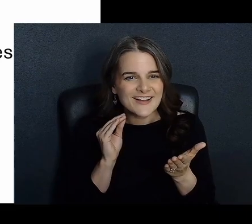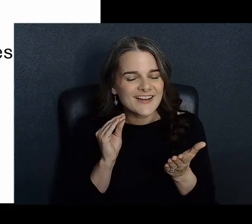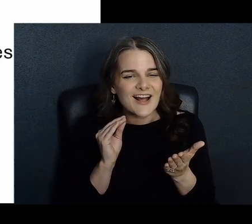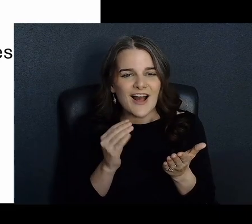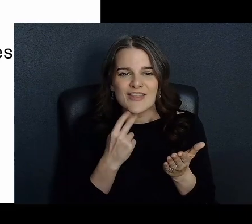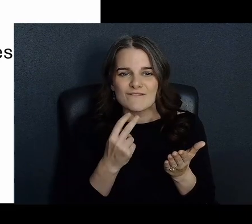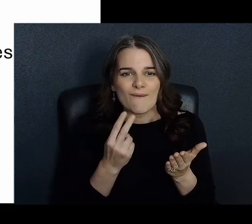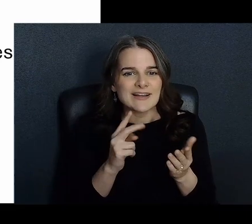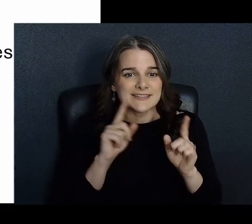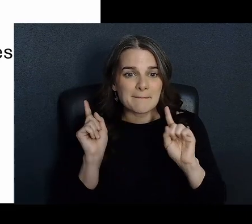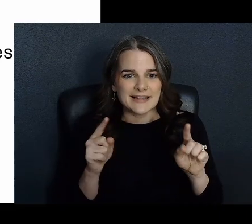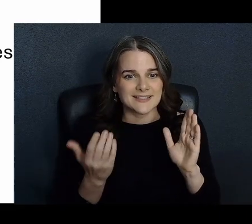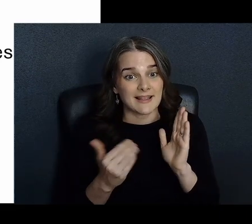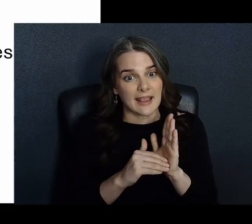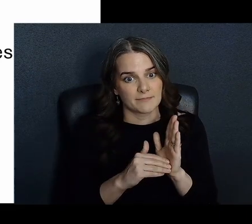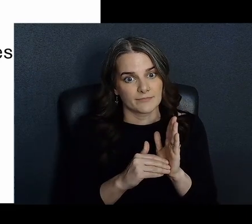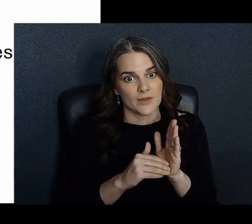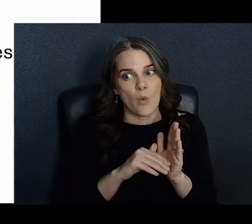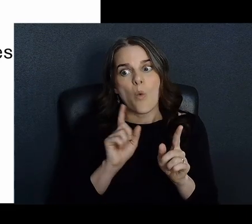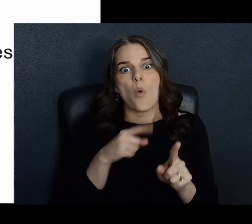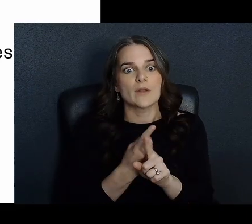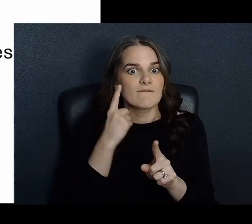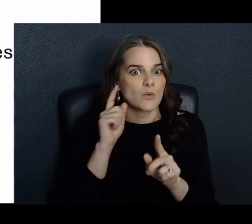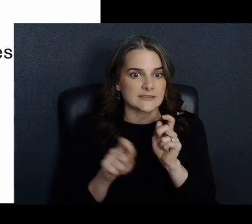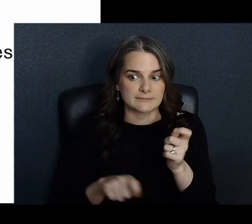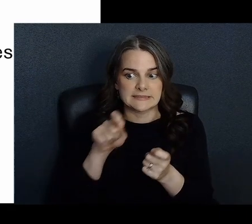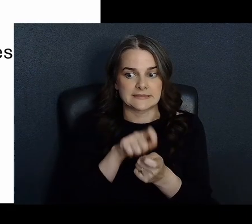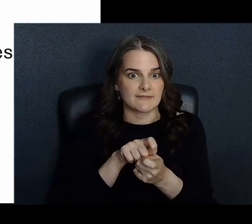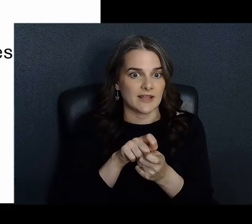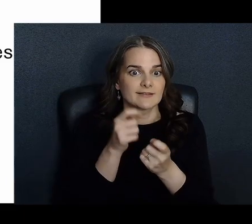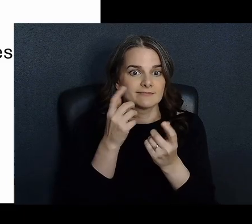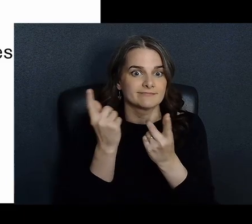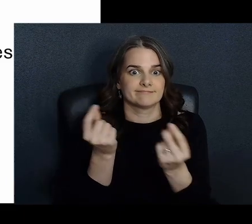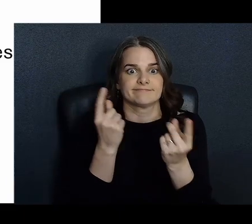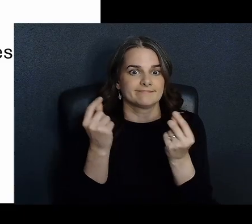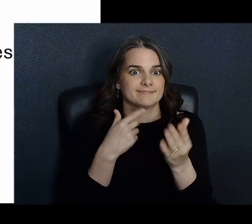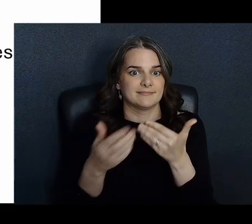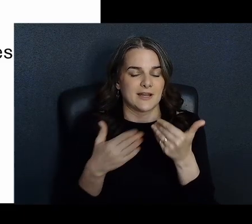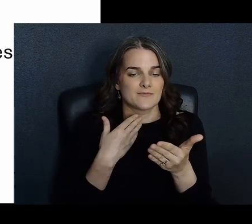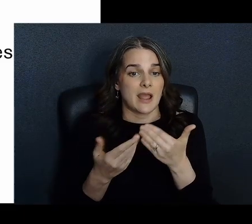And they only want it to do for certain tasks anyway. So, it might be a good option.